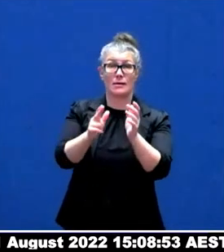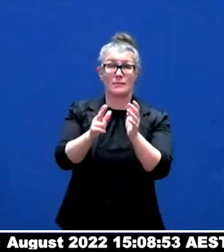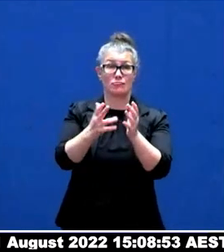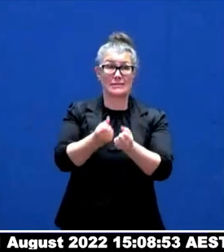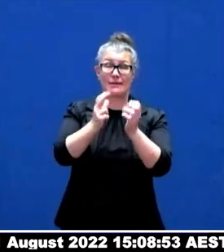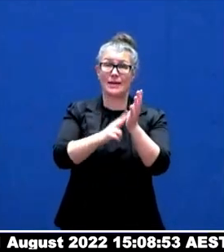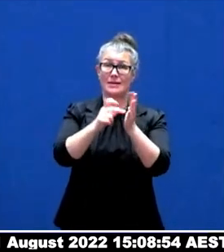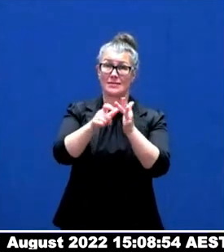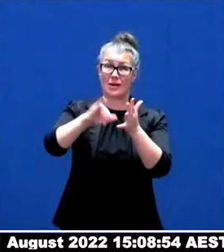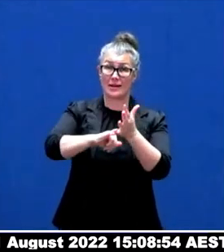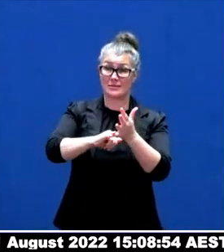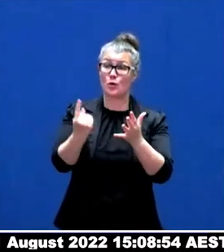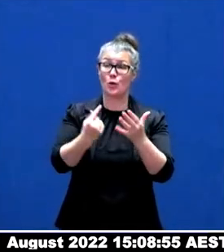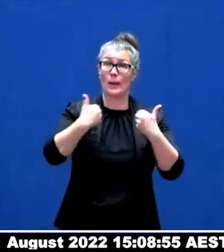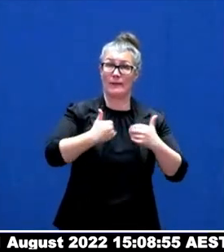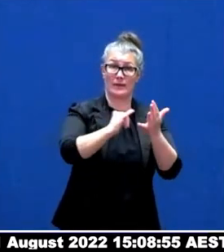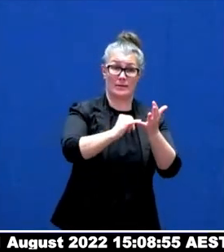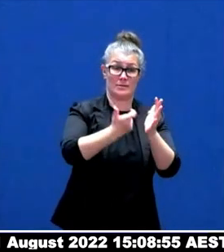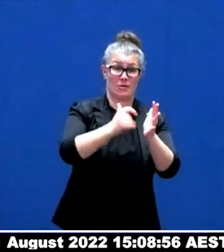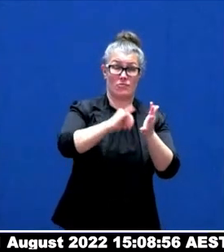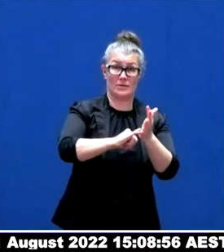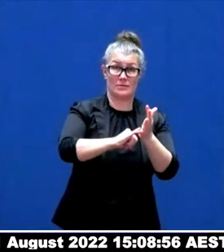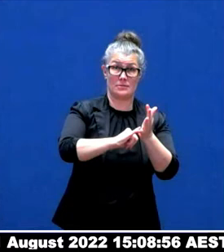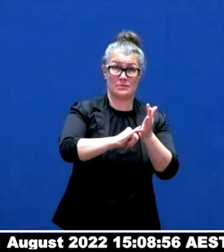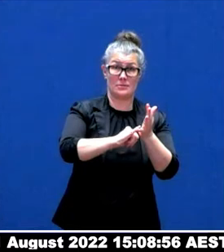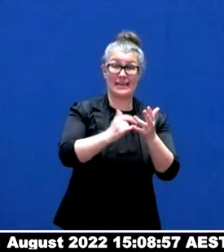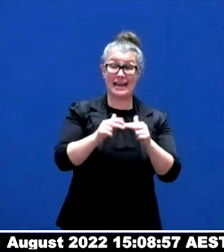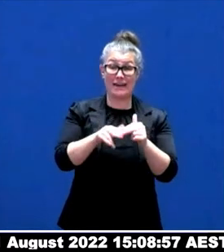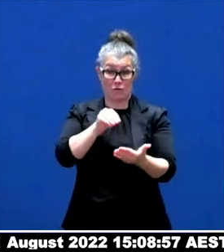residents, whether that is necessarily recorded, if you have that information?